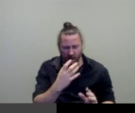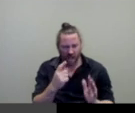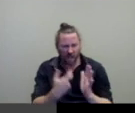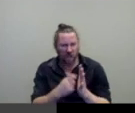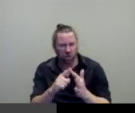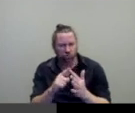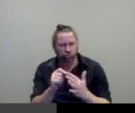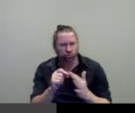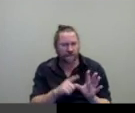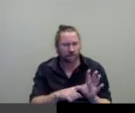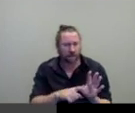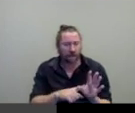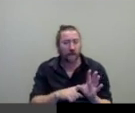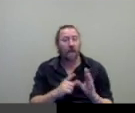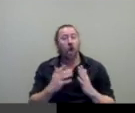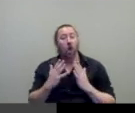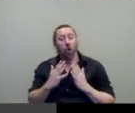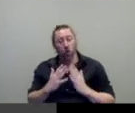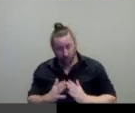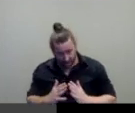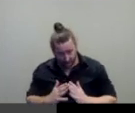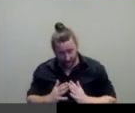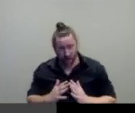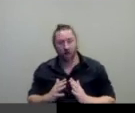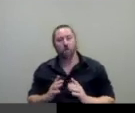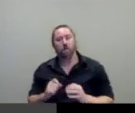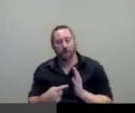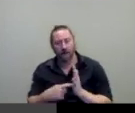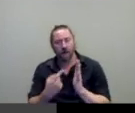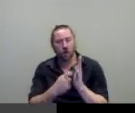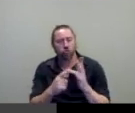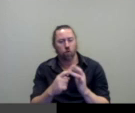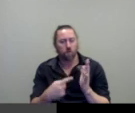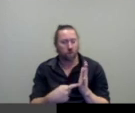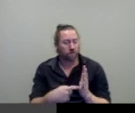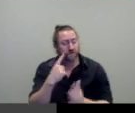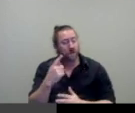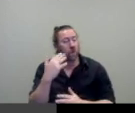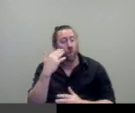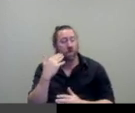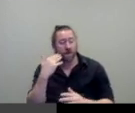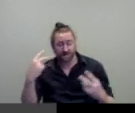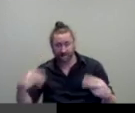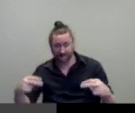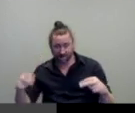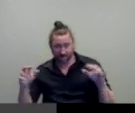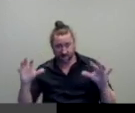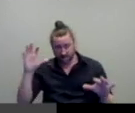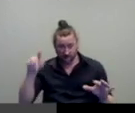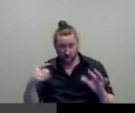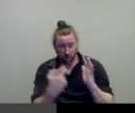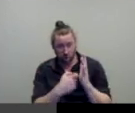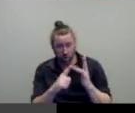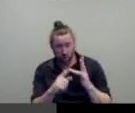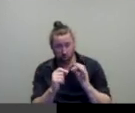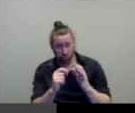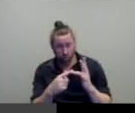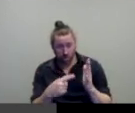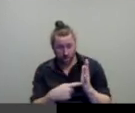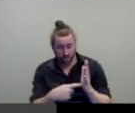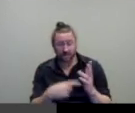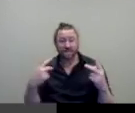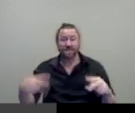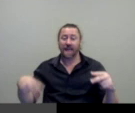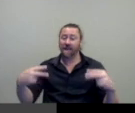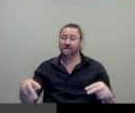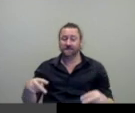humanoid animatronics this work female figure is a robot form that dances in front of a mirror